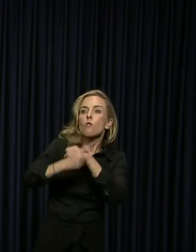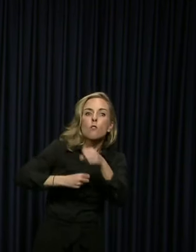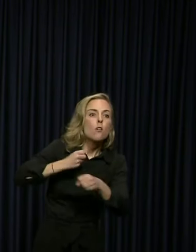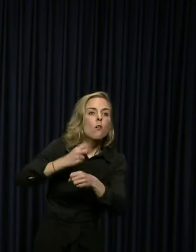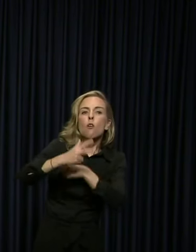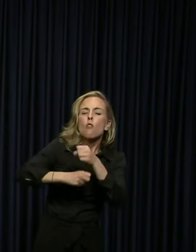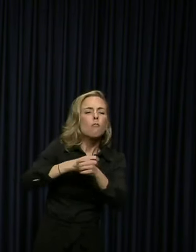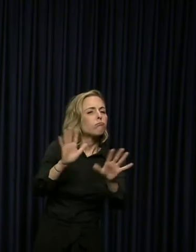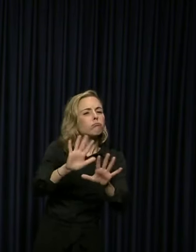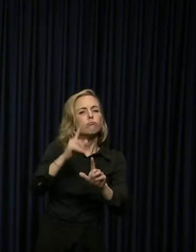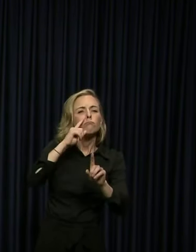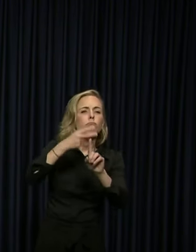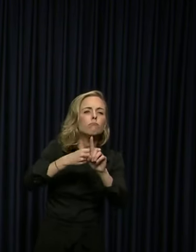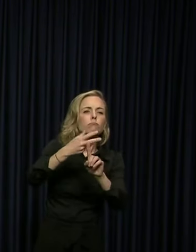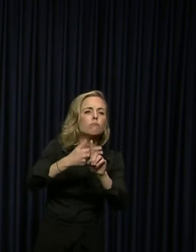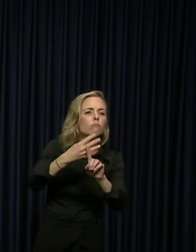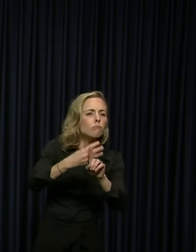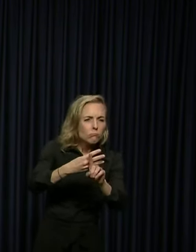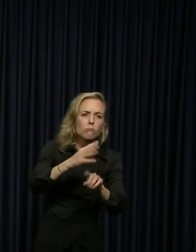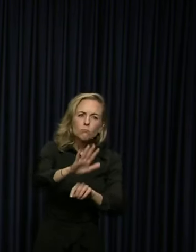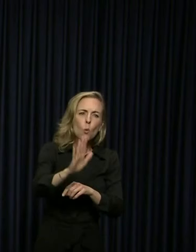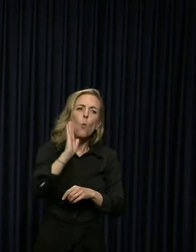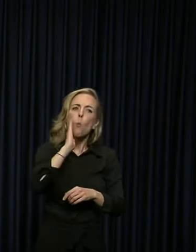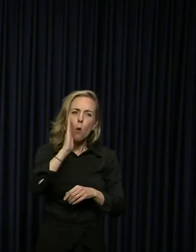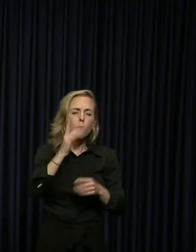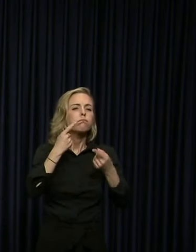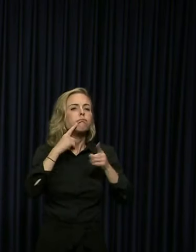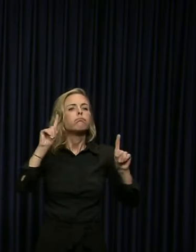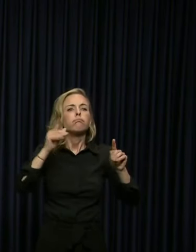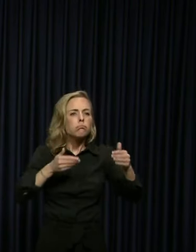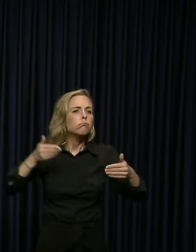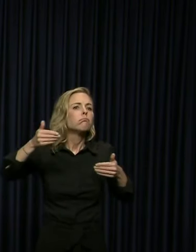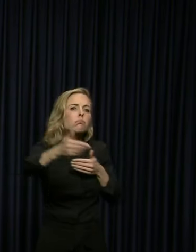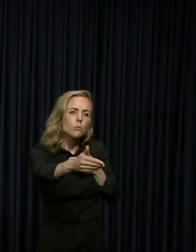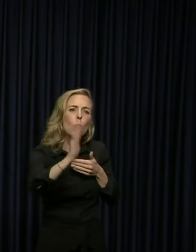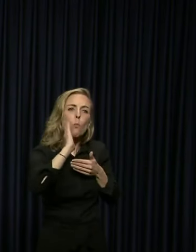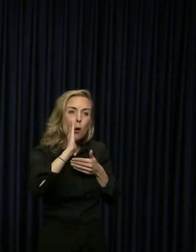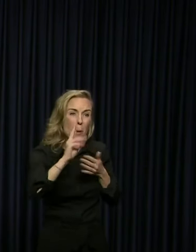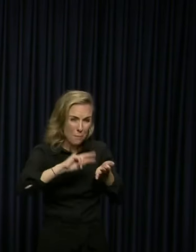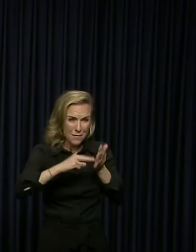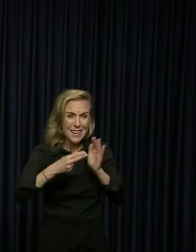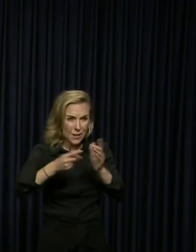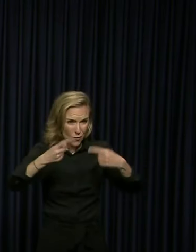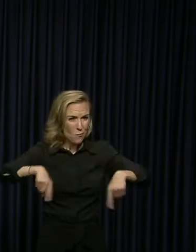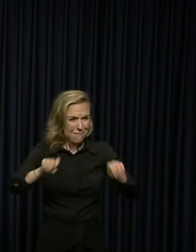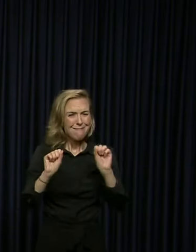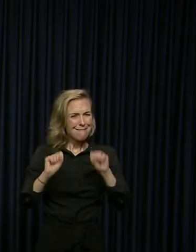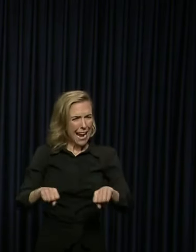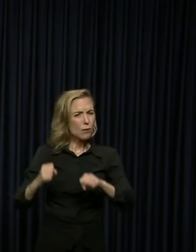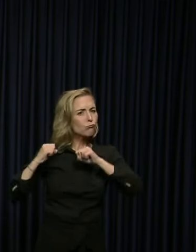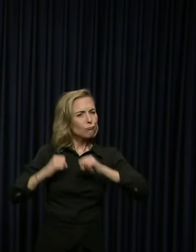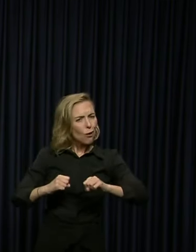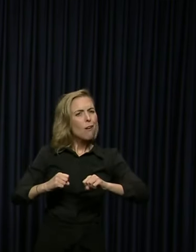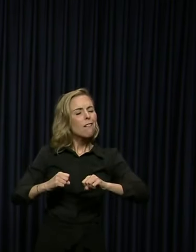VIOLATE THESE RULES SIMPLY BECAUSE IT'S NICE.